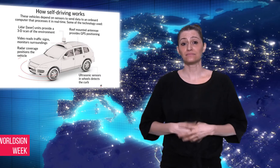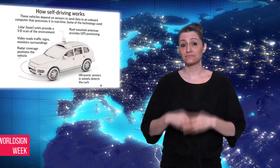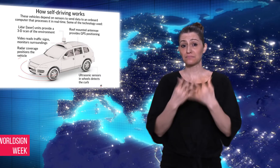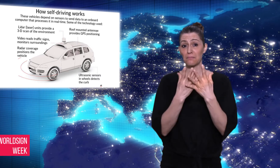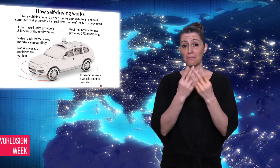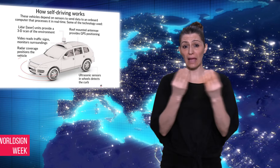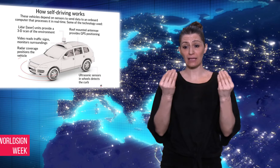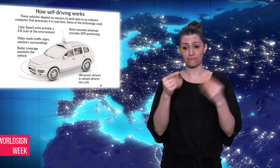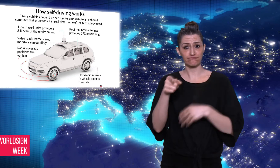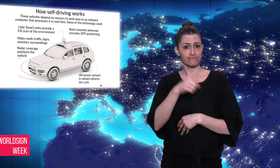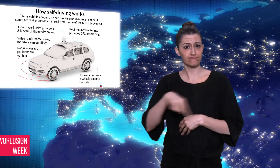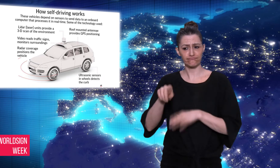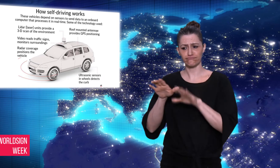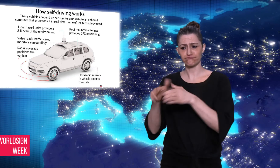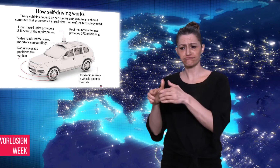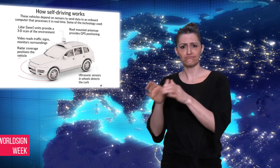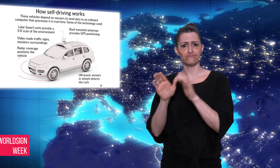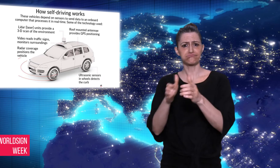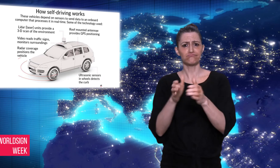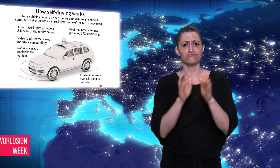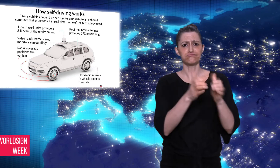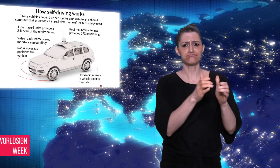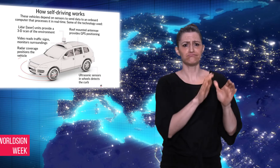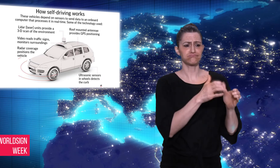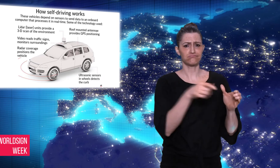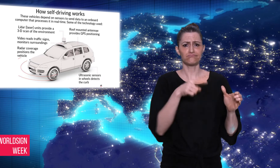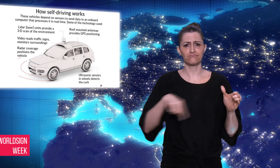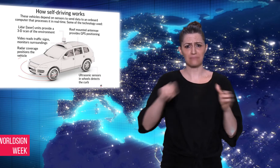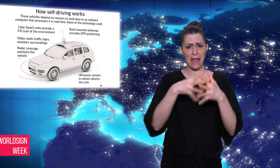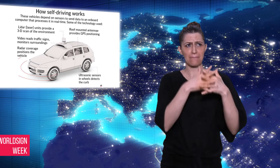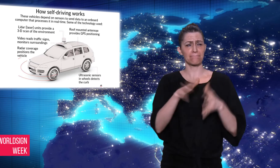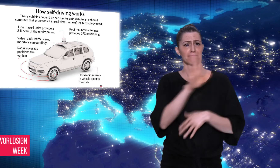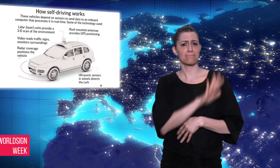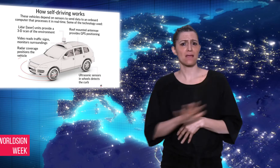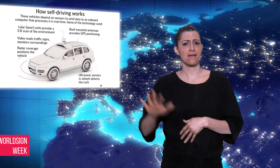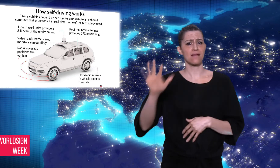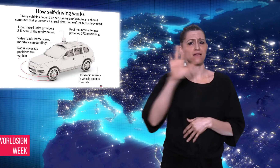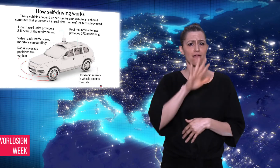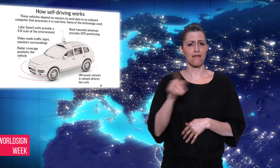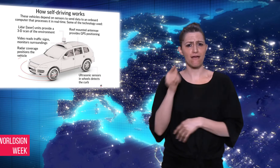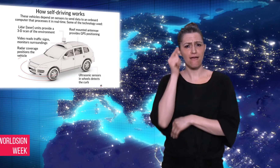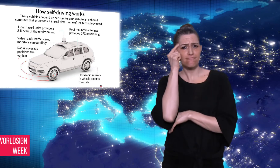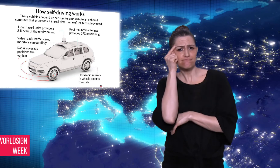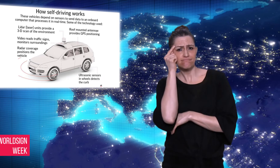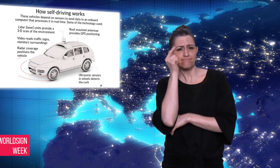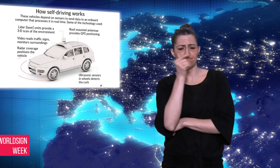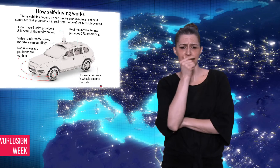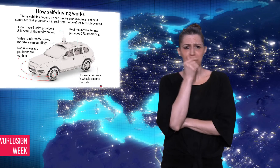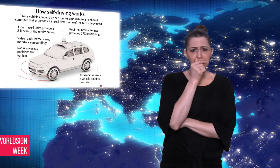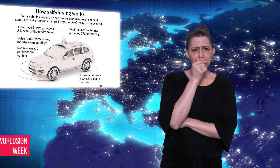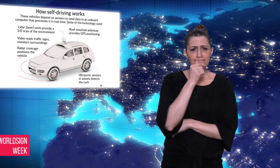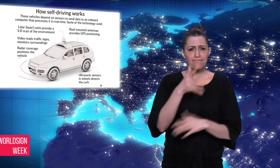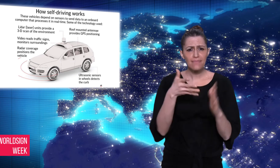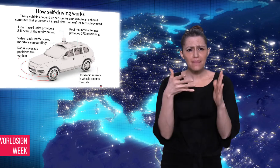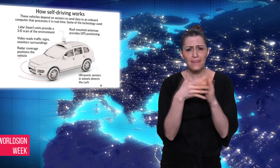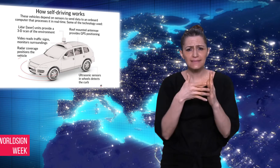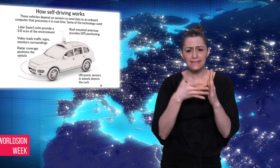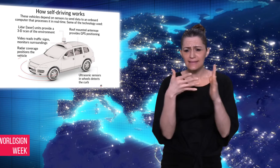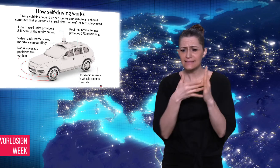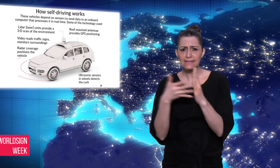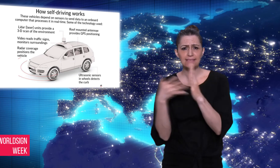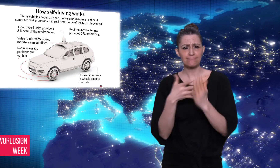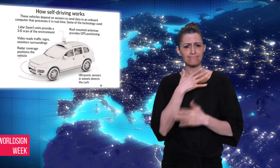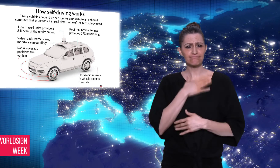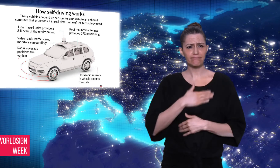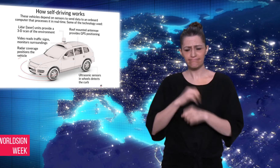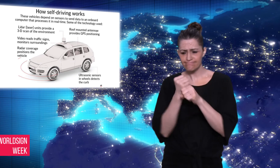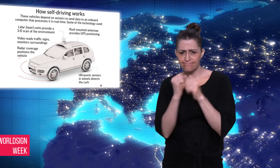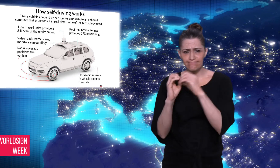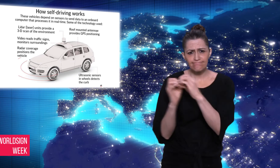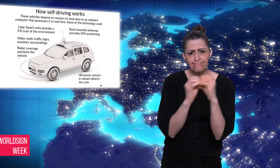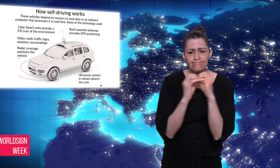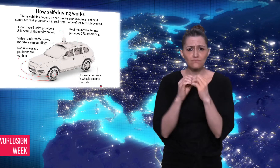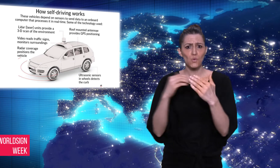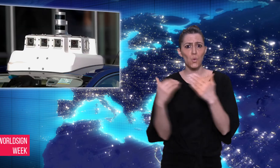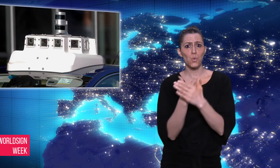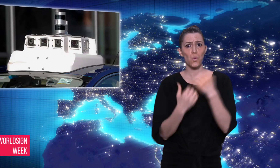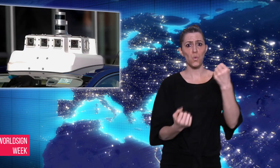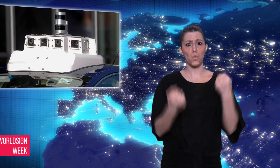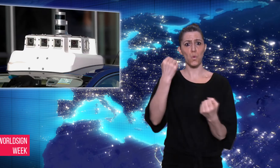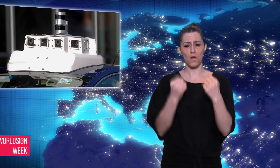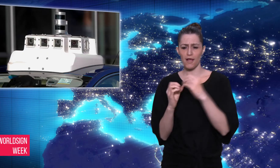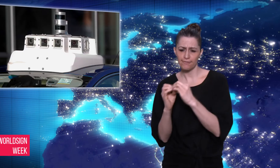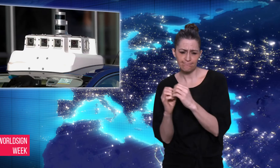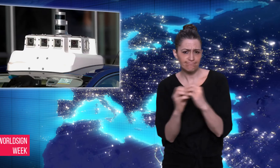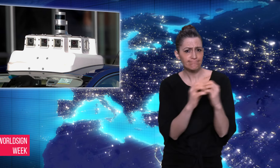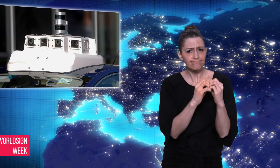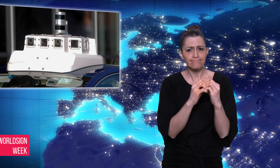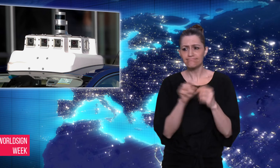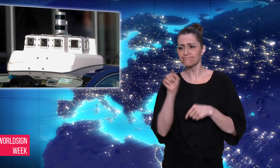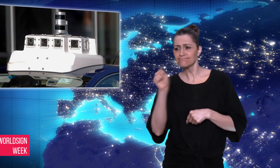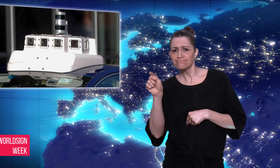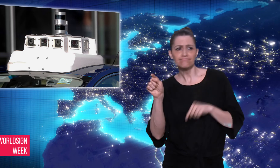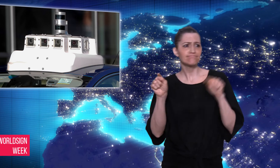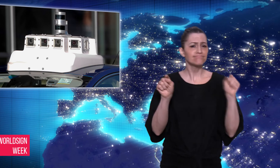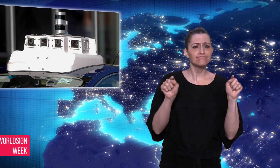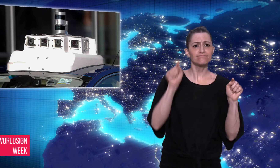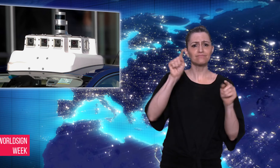Many companies in America have been testing these cars in